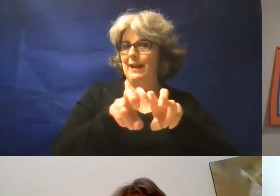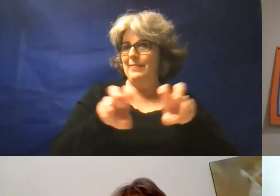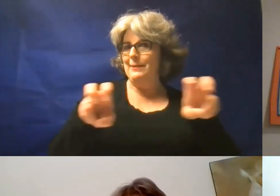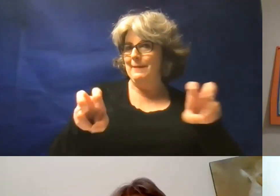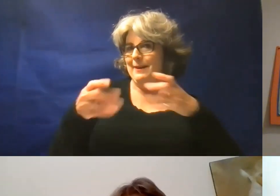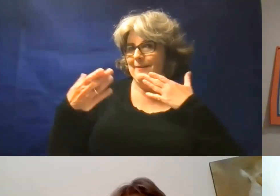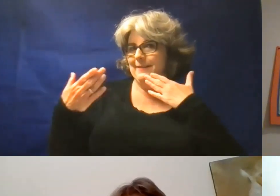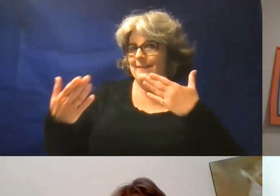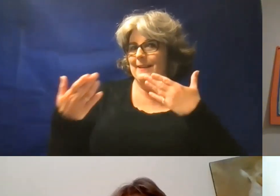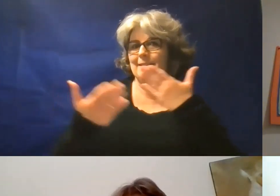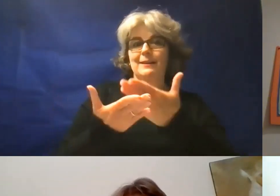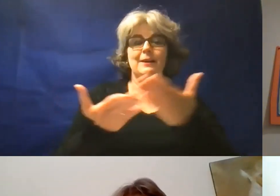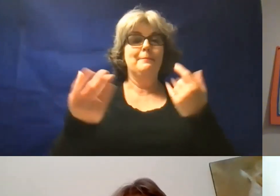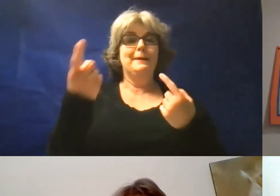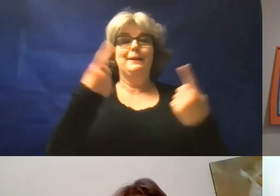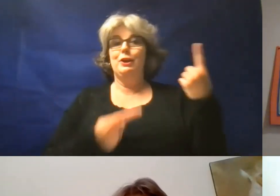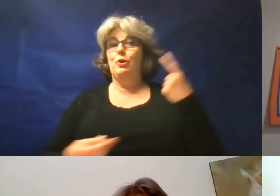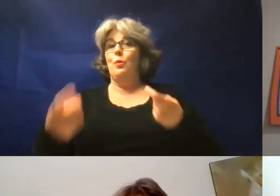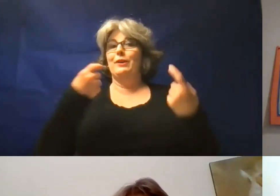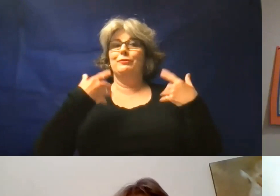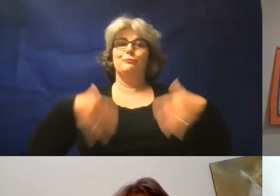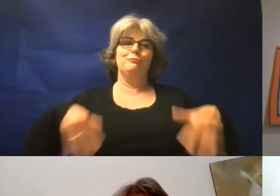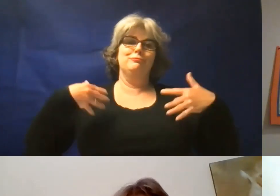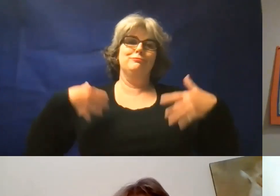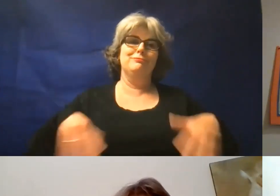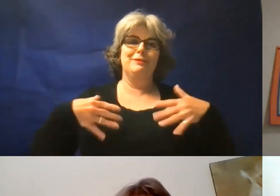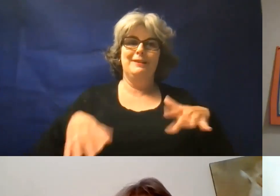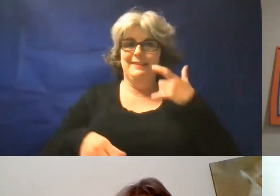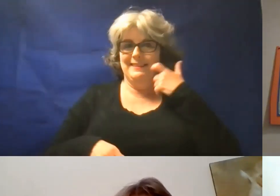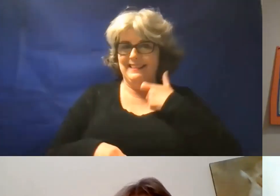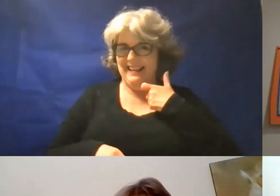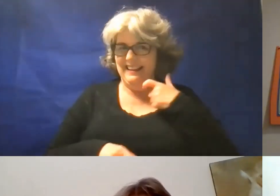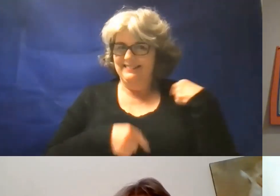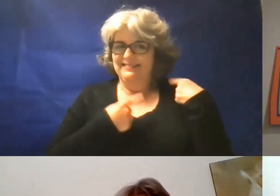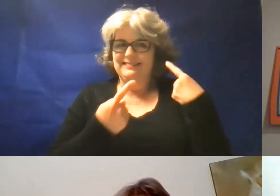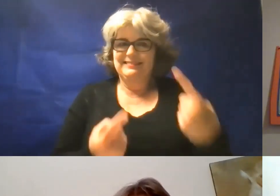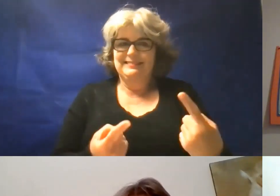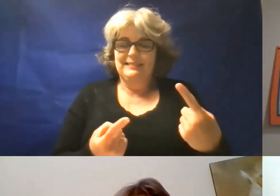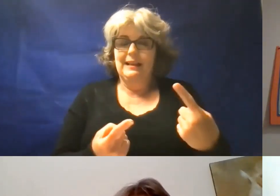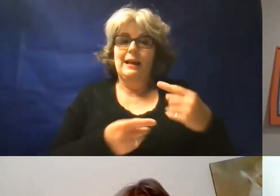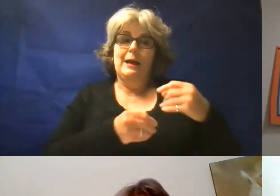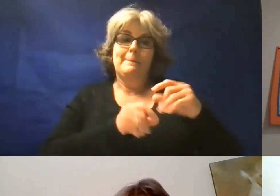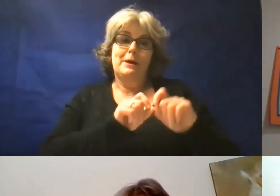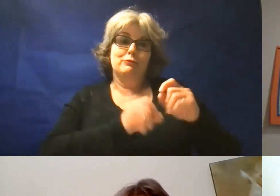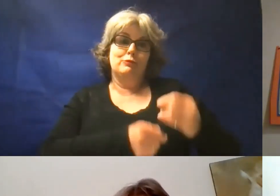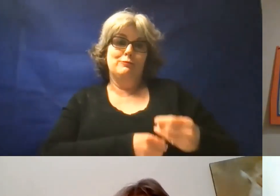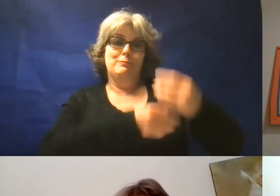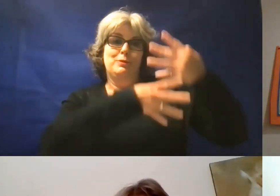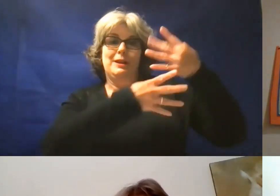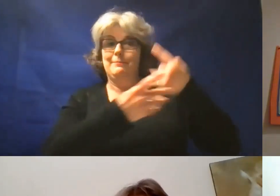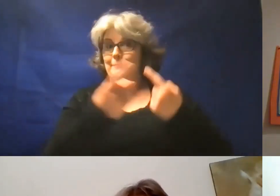there have been so many questions coming in over the past little bit so I'm going to pull those up on my screen here so that i can